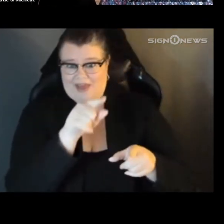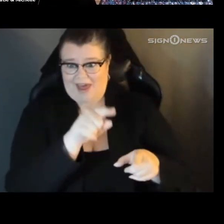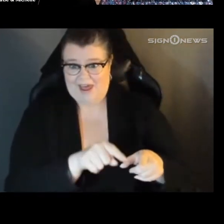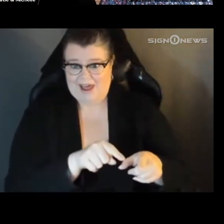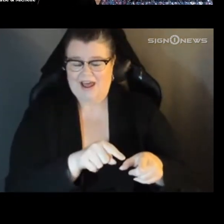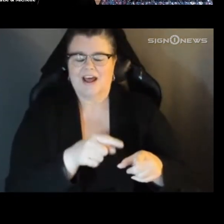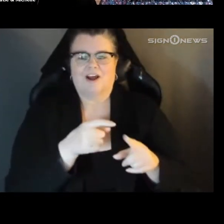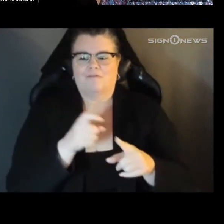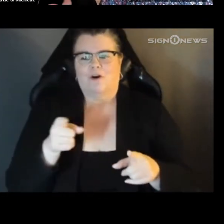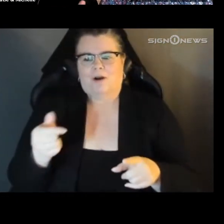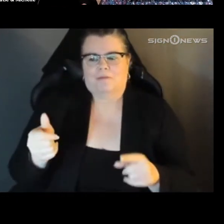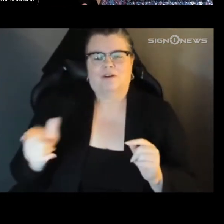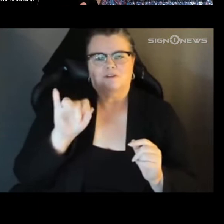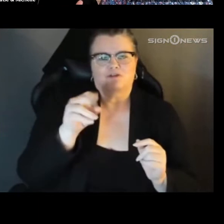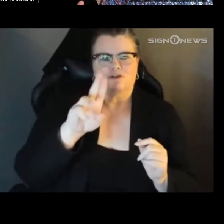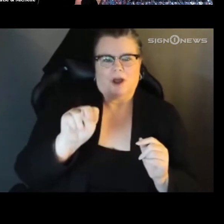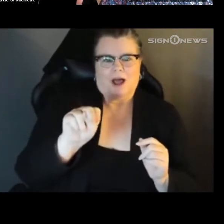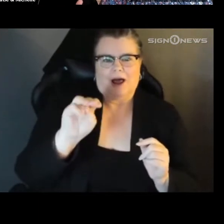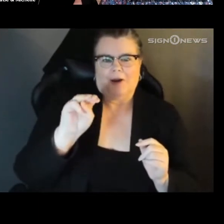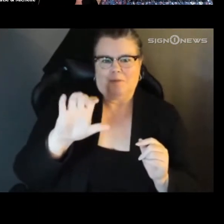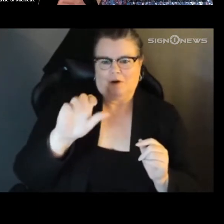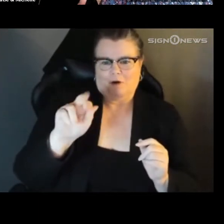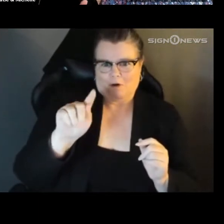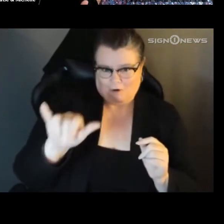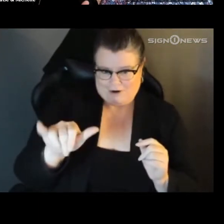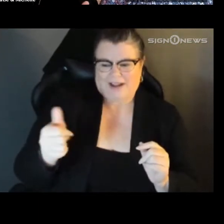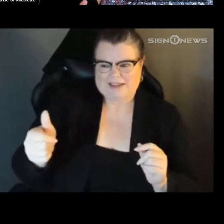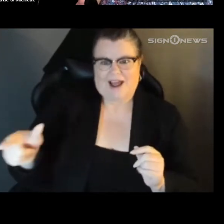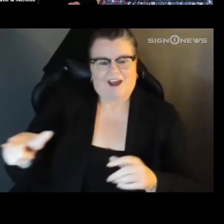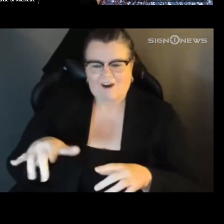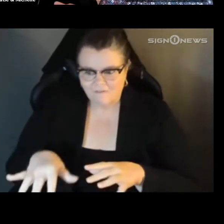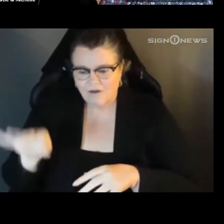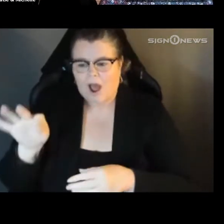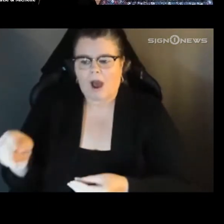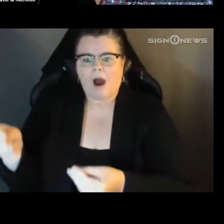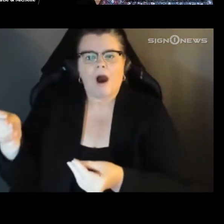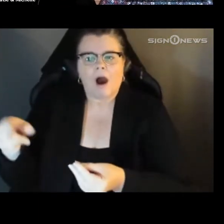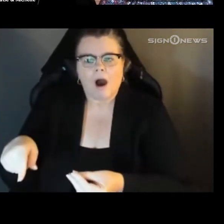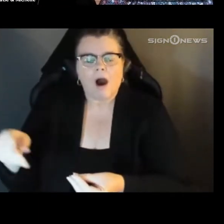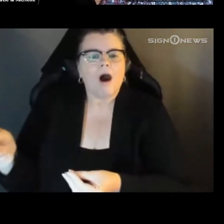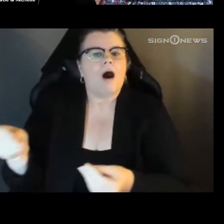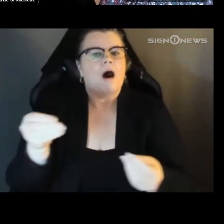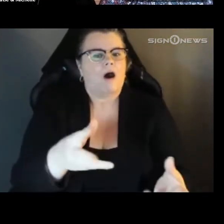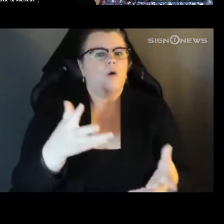day and night and several others now think is a really good tool to help you figure out what each